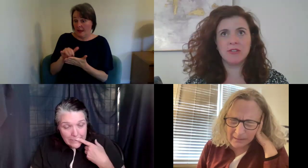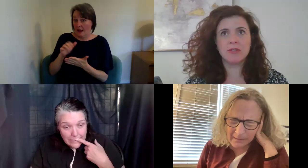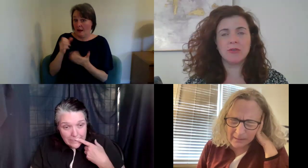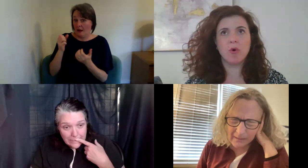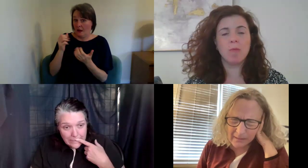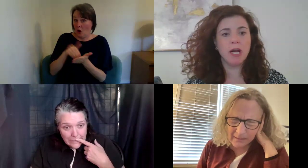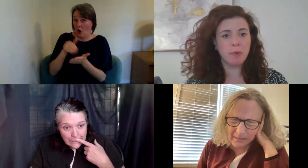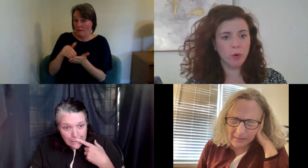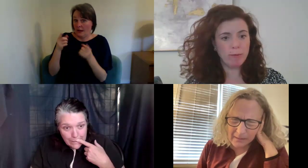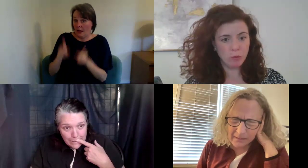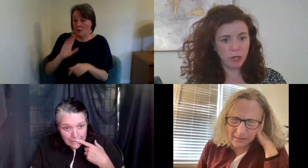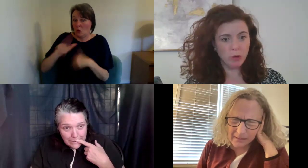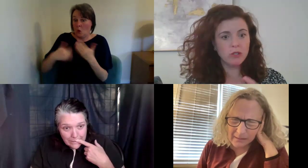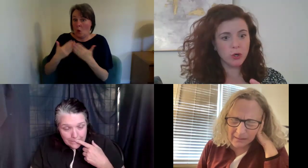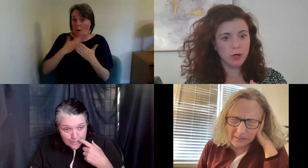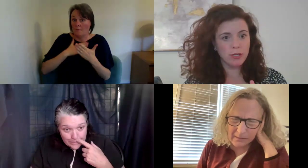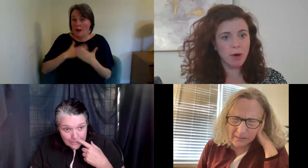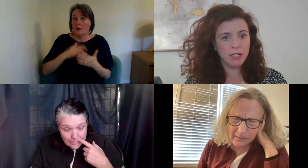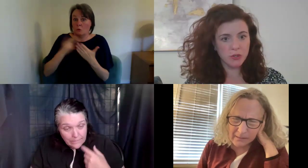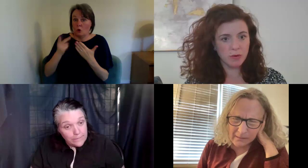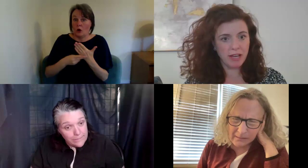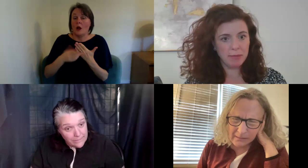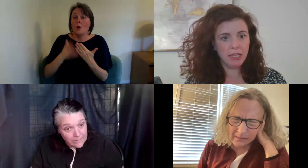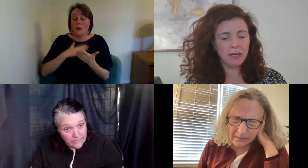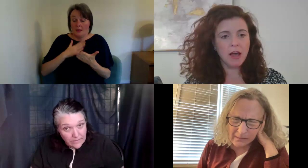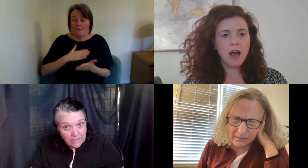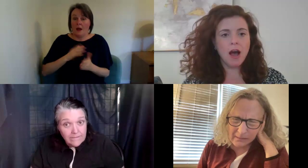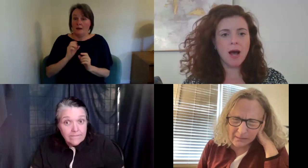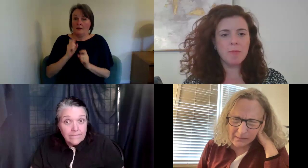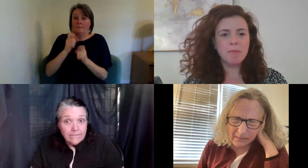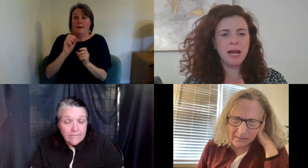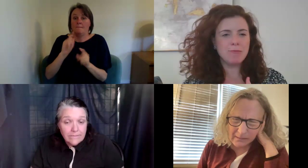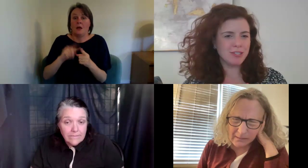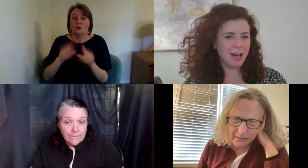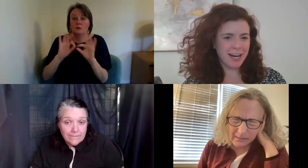the whole body programs will return the body to the family, but I'm just not